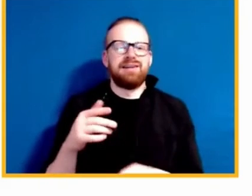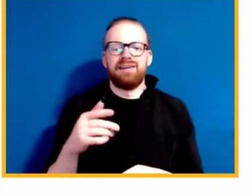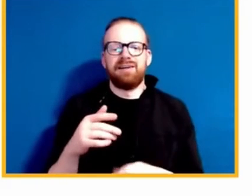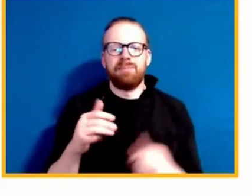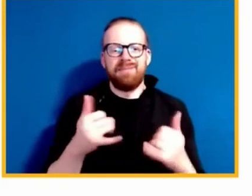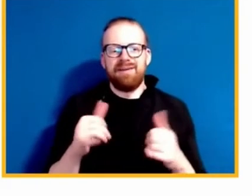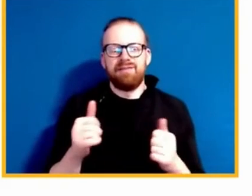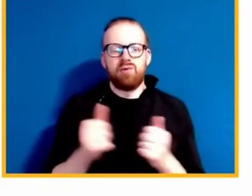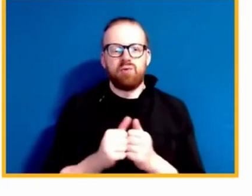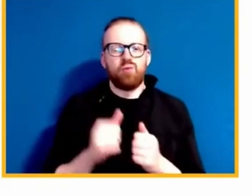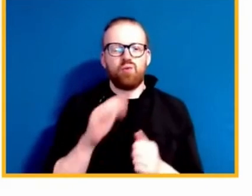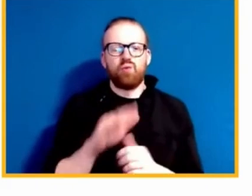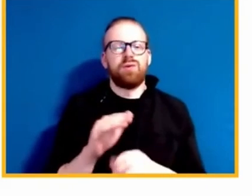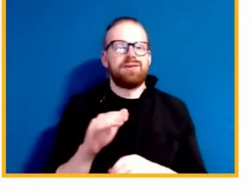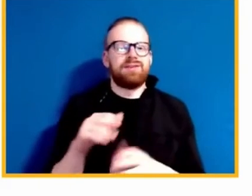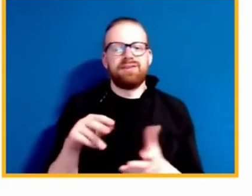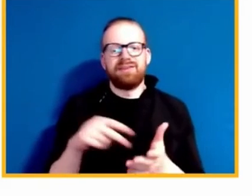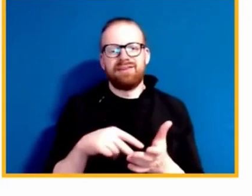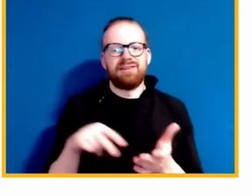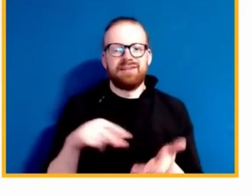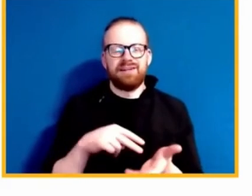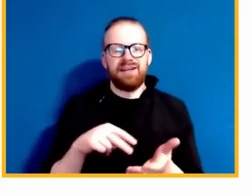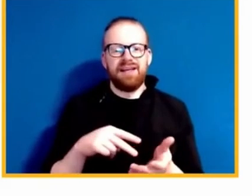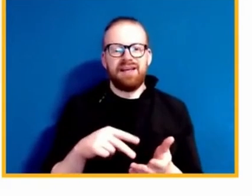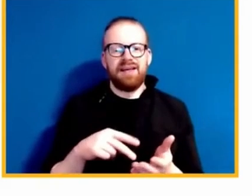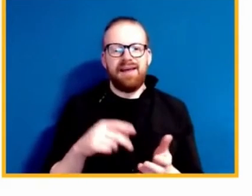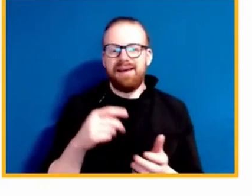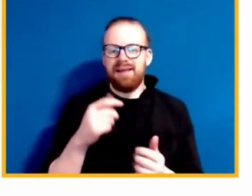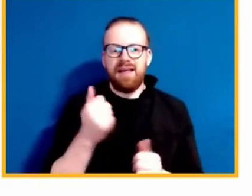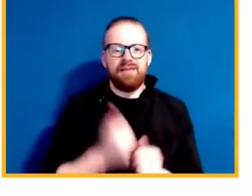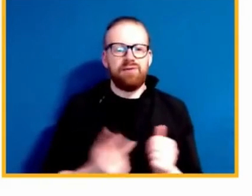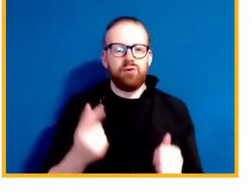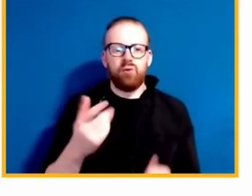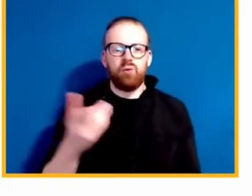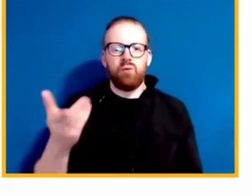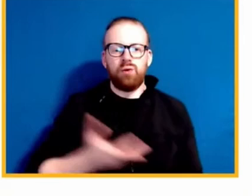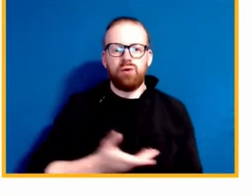with their dance comp entries. So, everybody give a warm welcome to